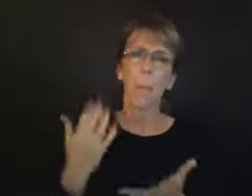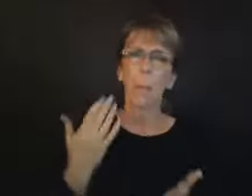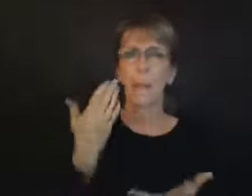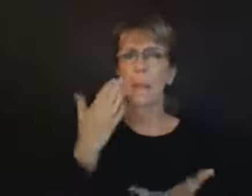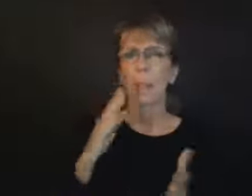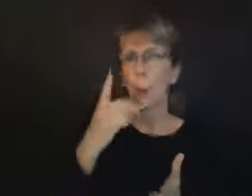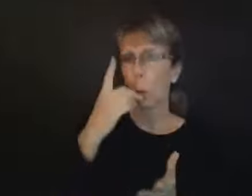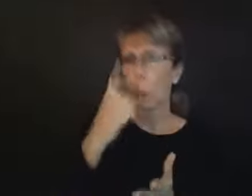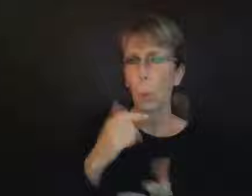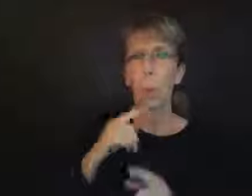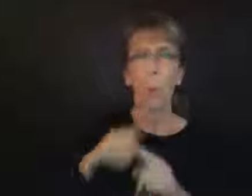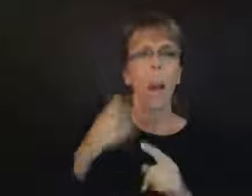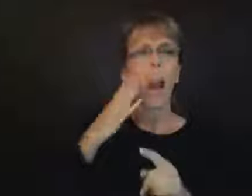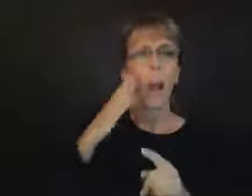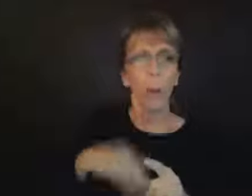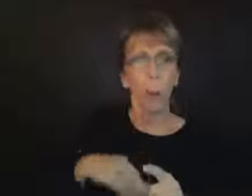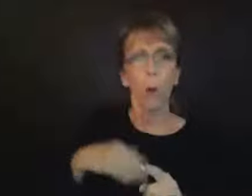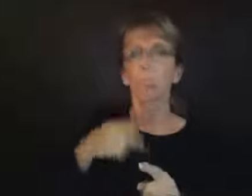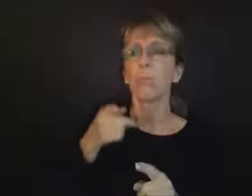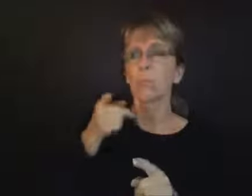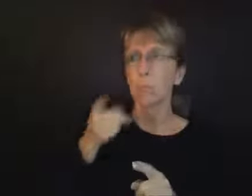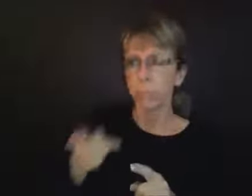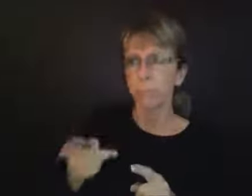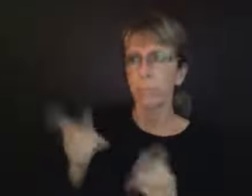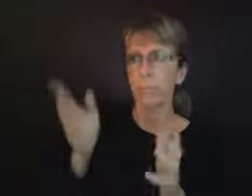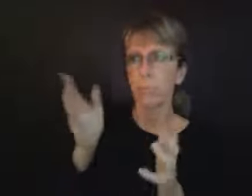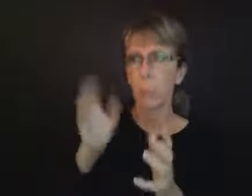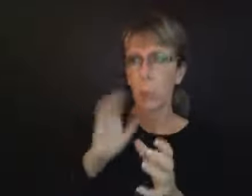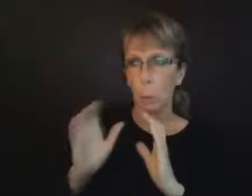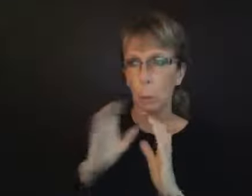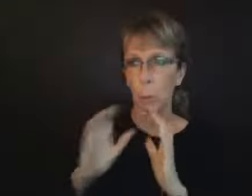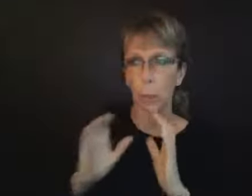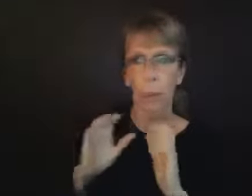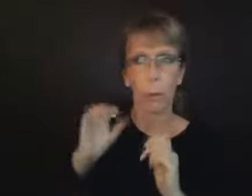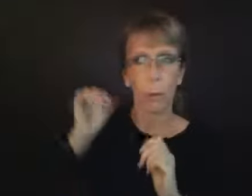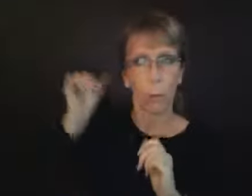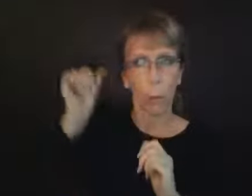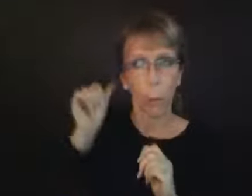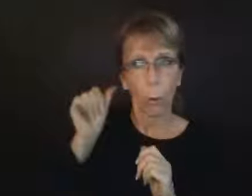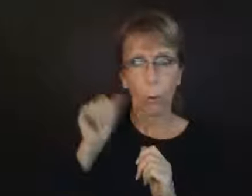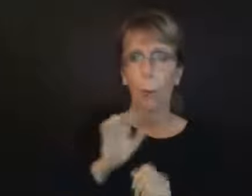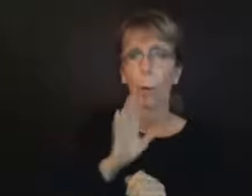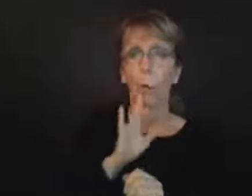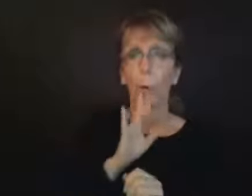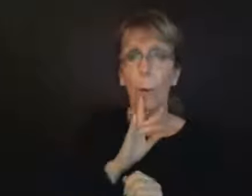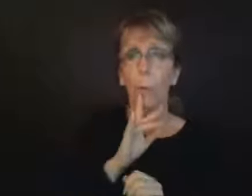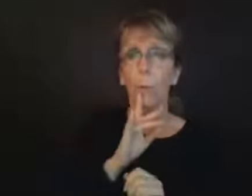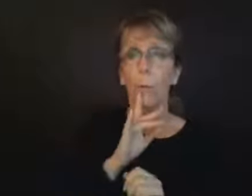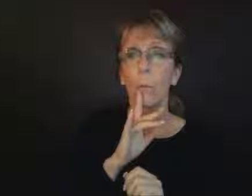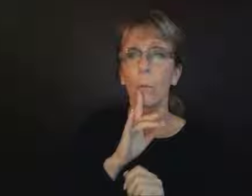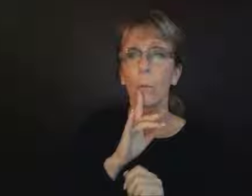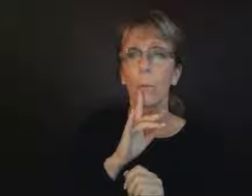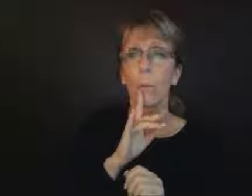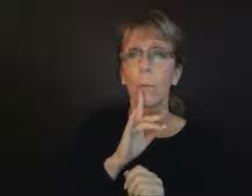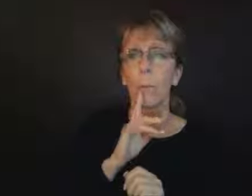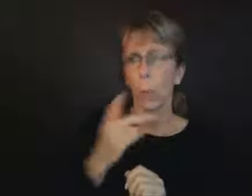and maybe we didn’t know who had Usher III but we knew that they communicated aurally/orally.